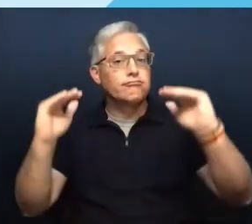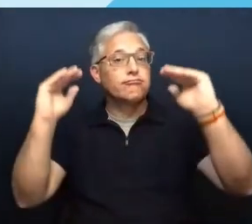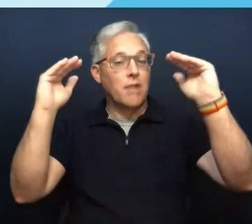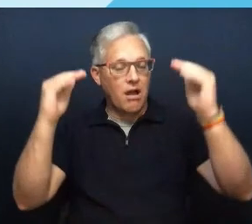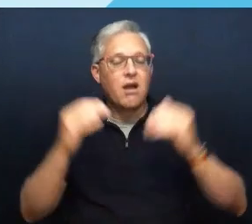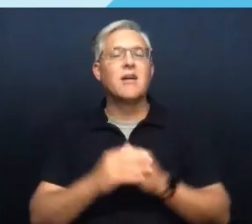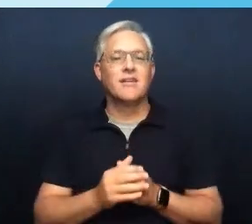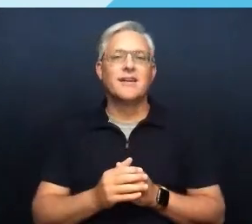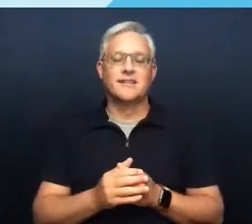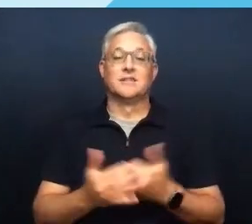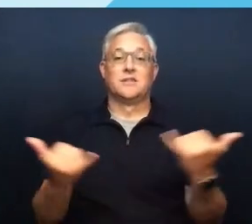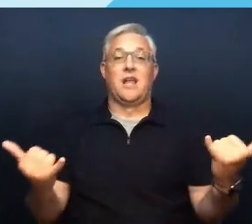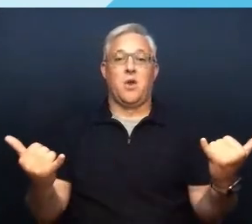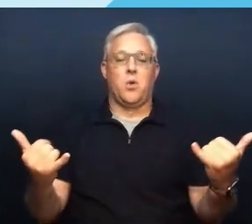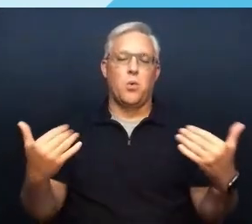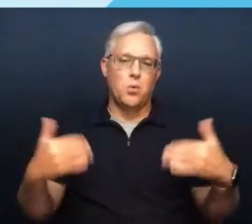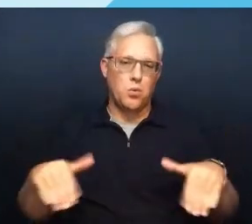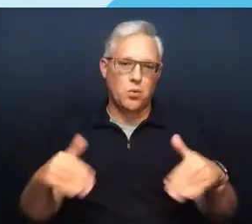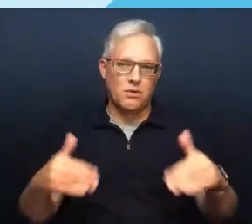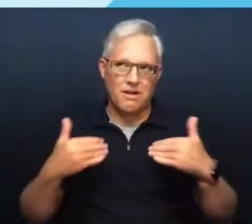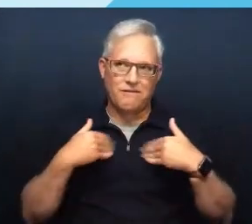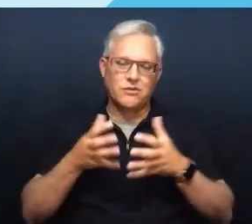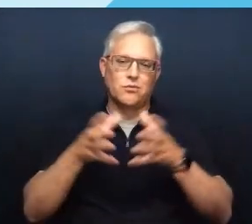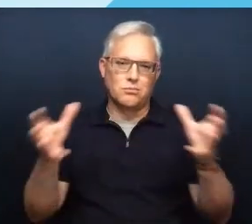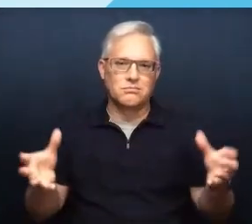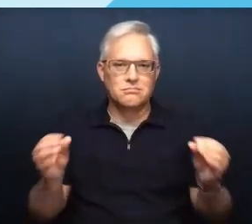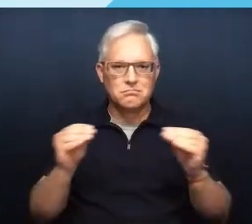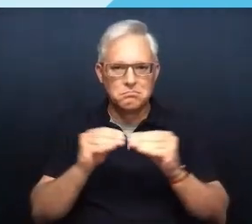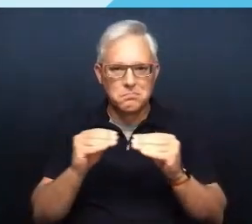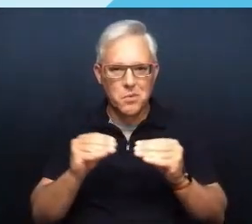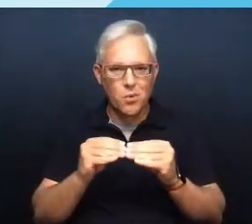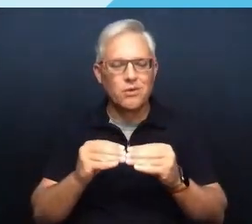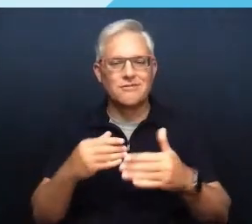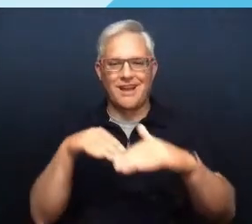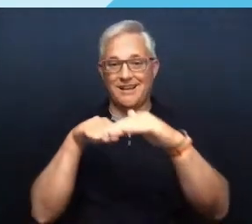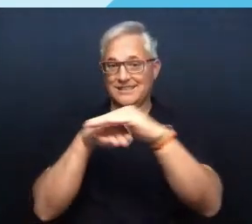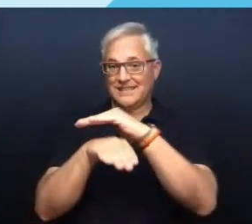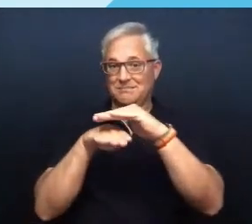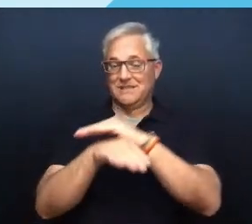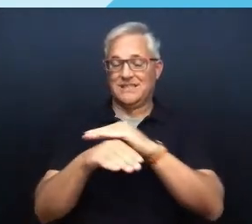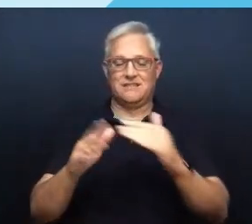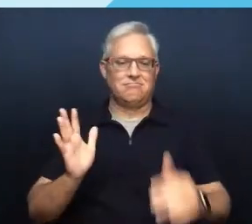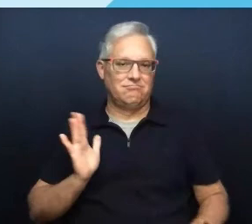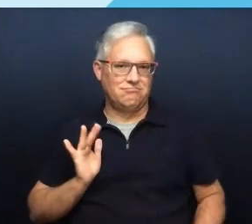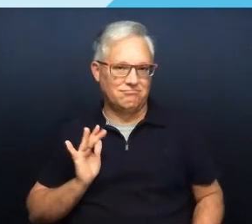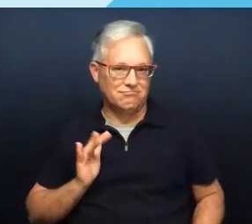it easier with your technology, the accessibility of books, the accessibility of the web.